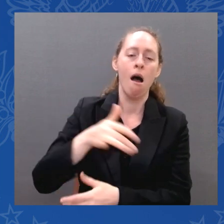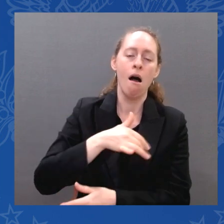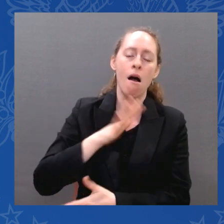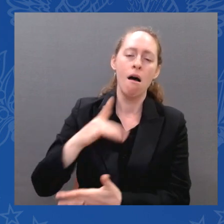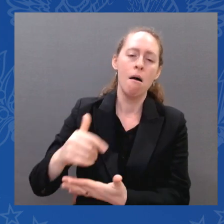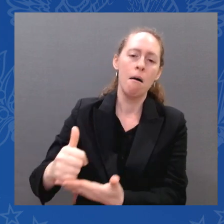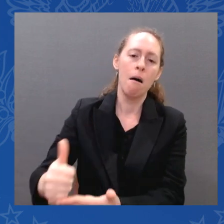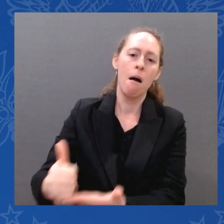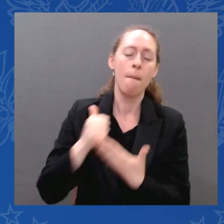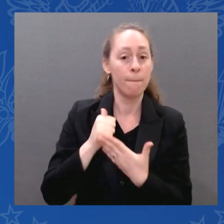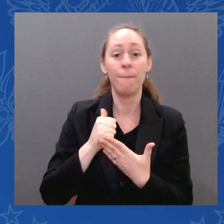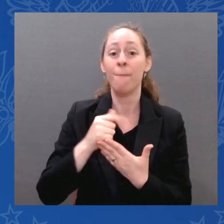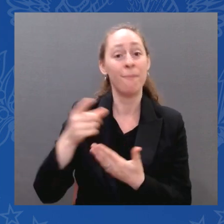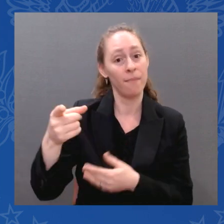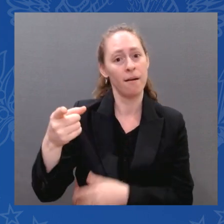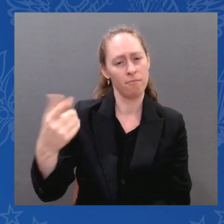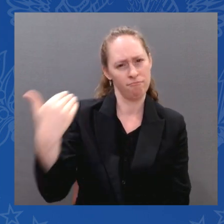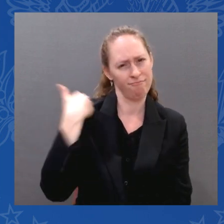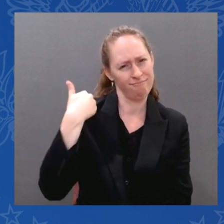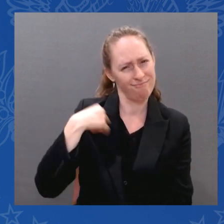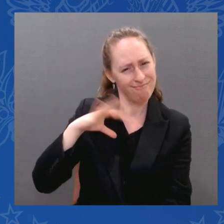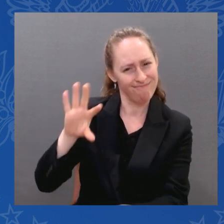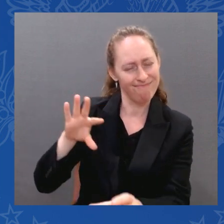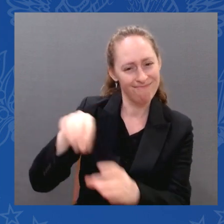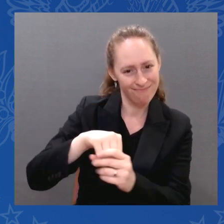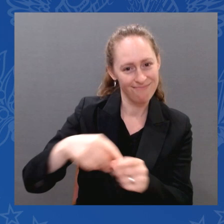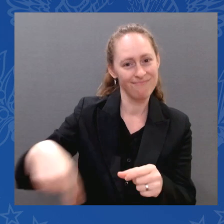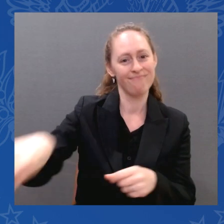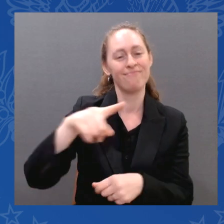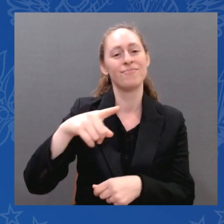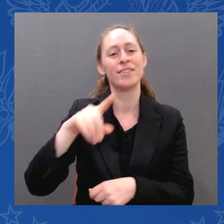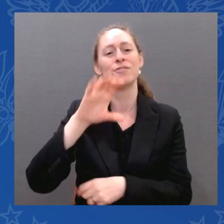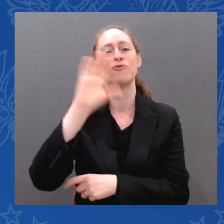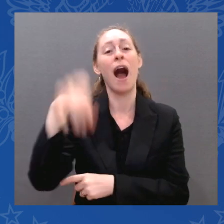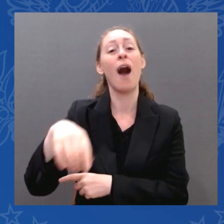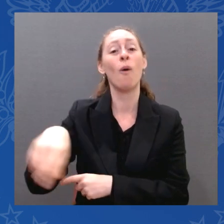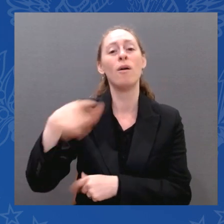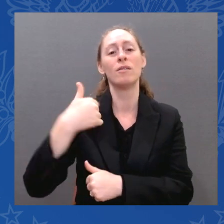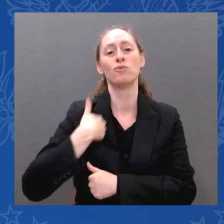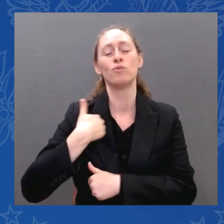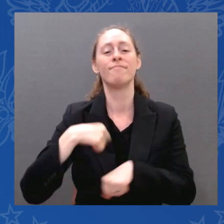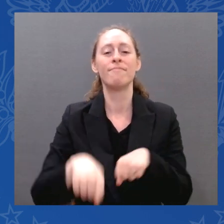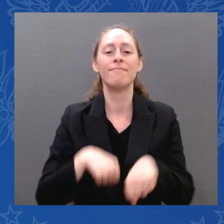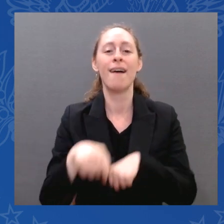They understood the need to stay connected and engaged. They also understood the relationship